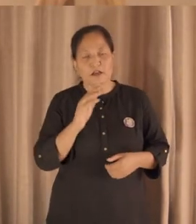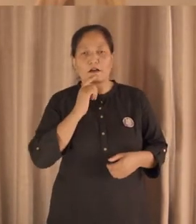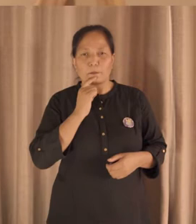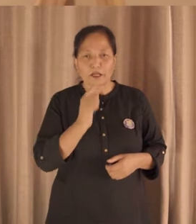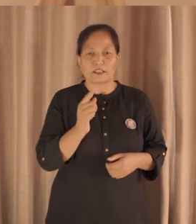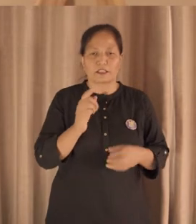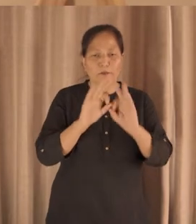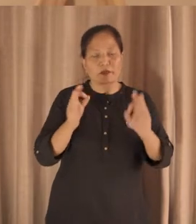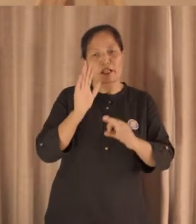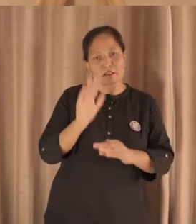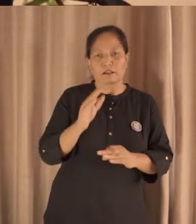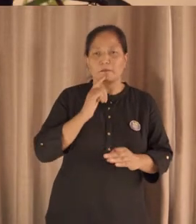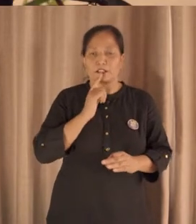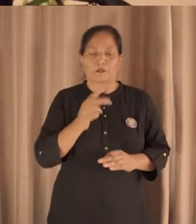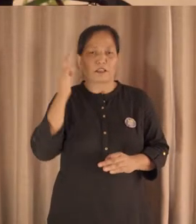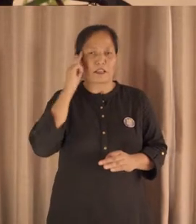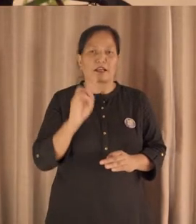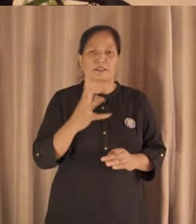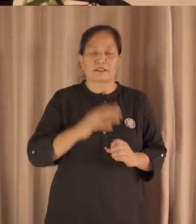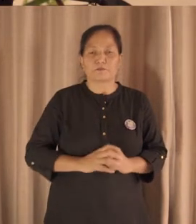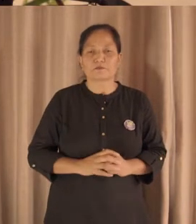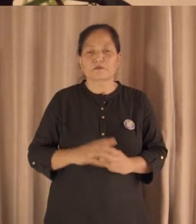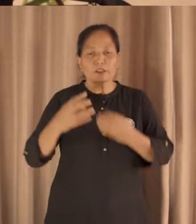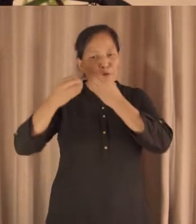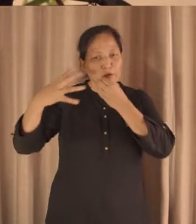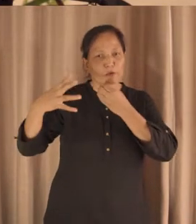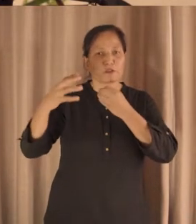of the customary land, territory, culture, resources through the recorded or unrecorded